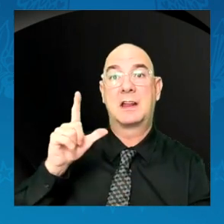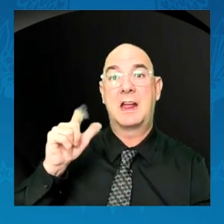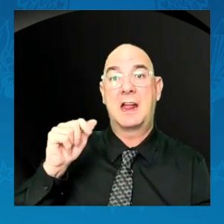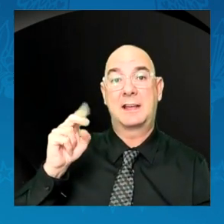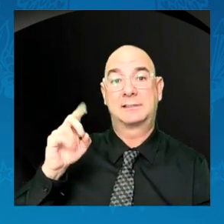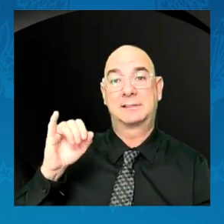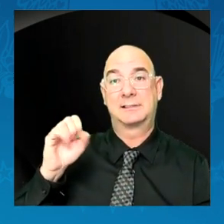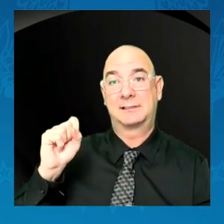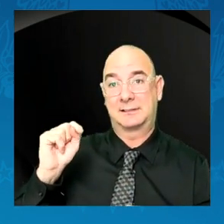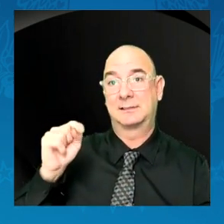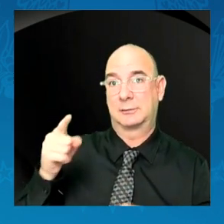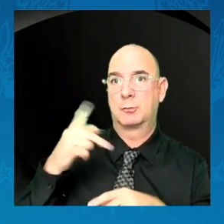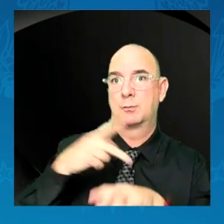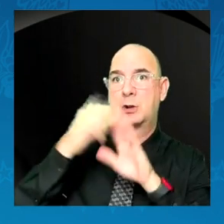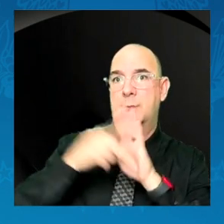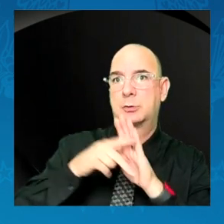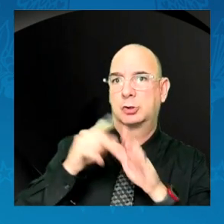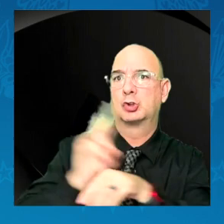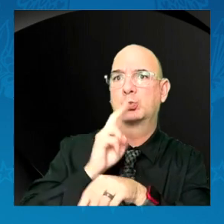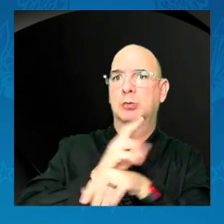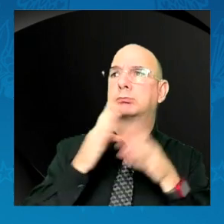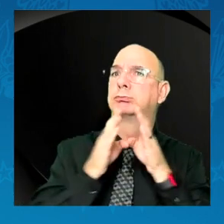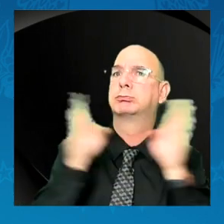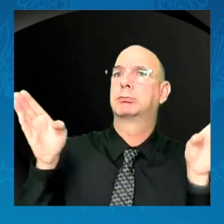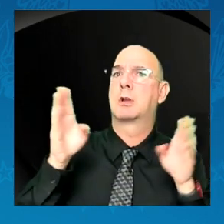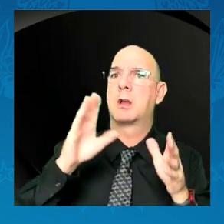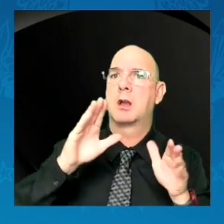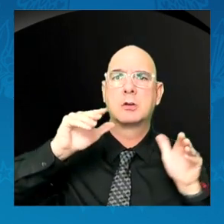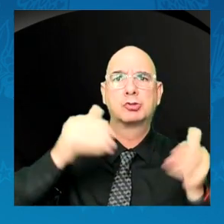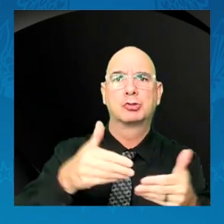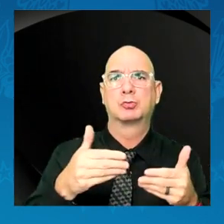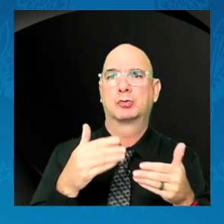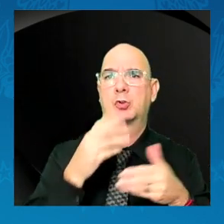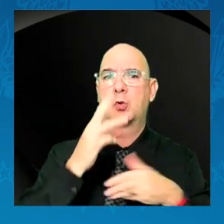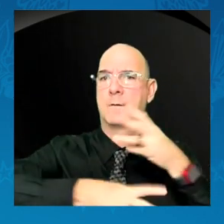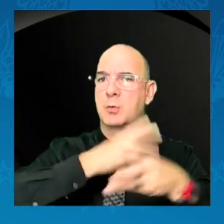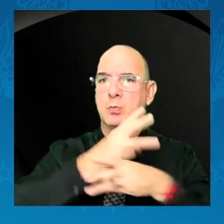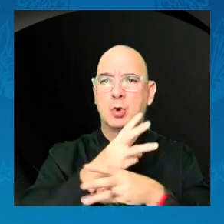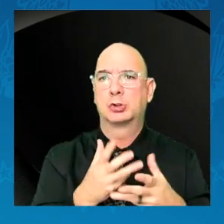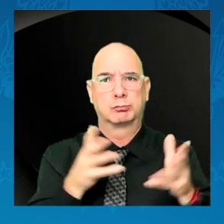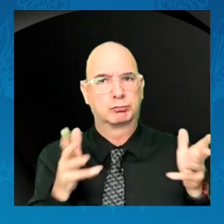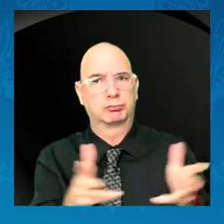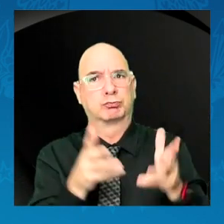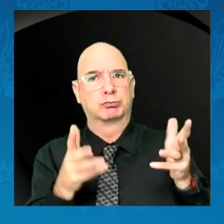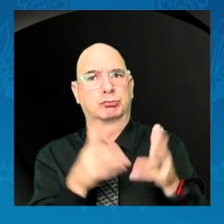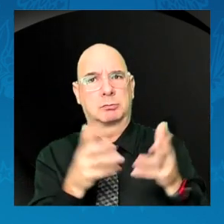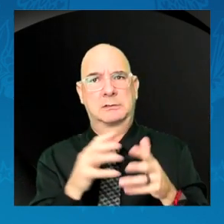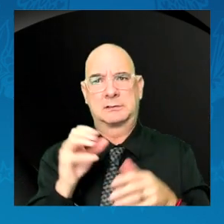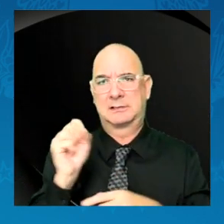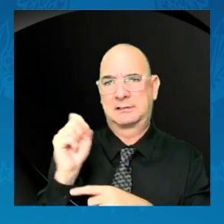across the world to promote STEM education and make kids excited to learn about